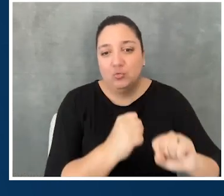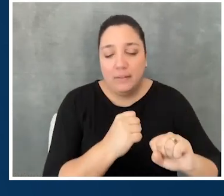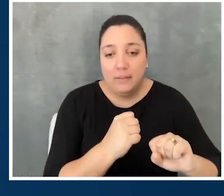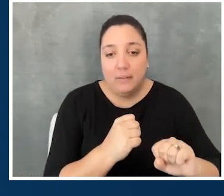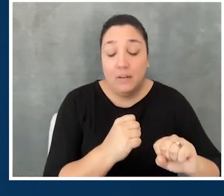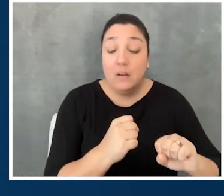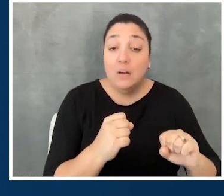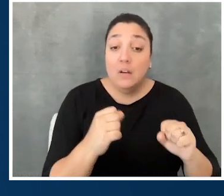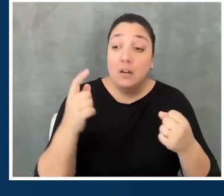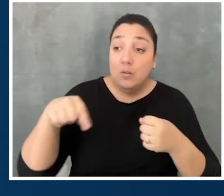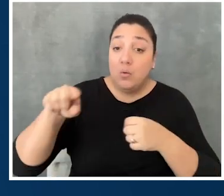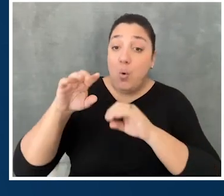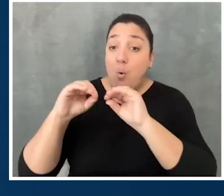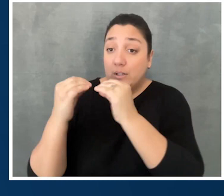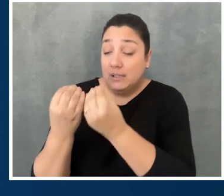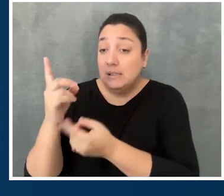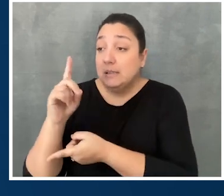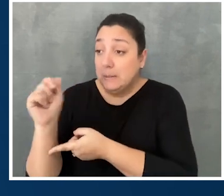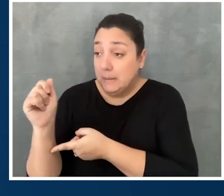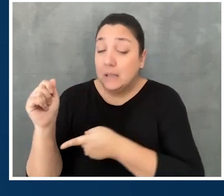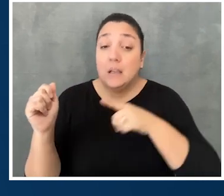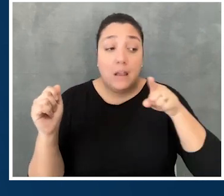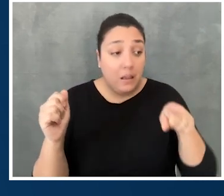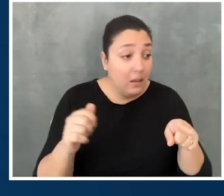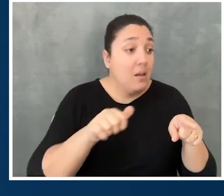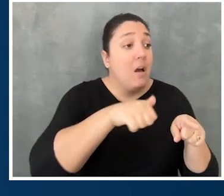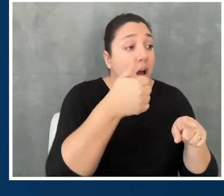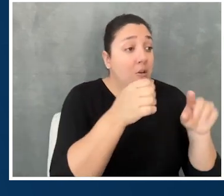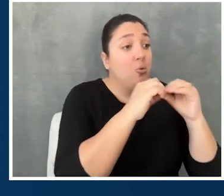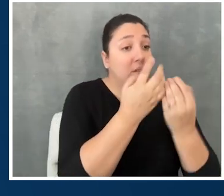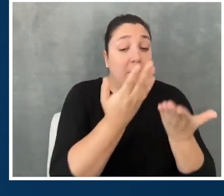as well as organizations working at our intersection,